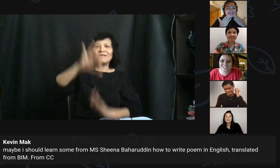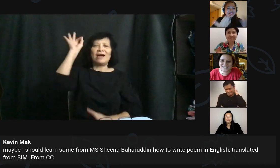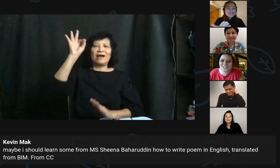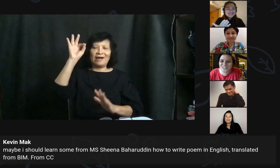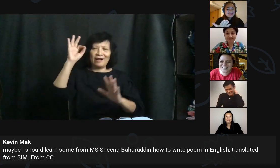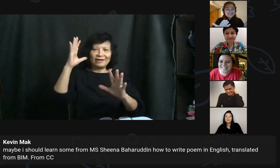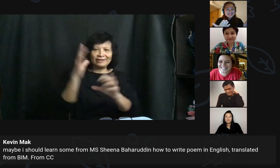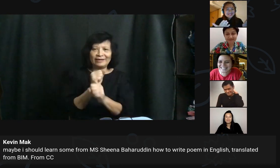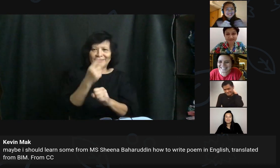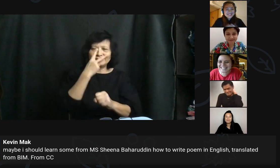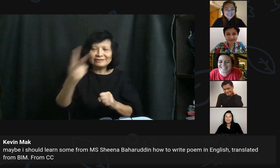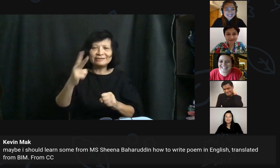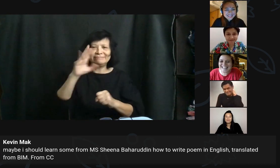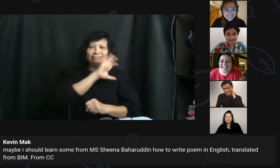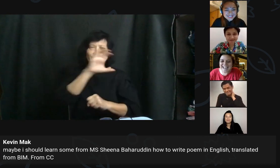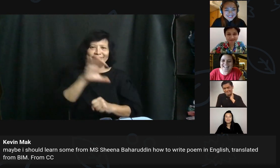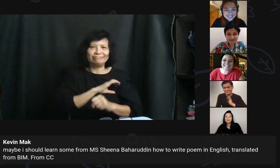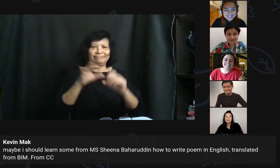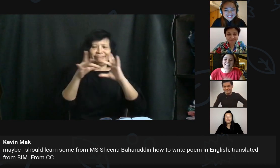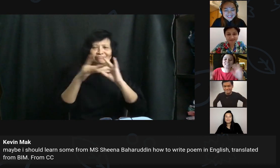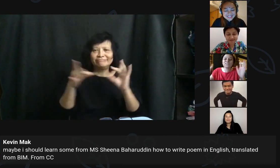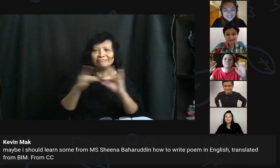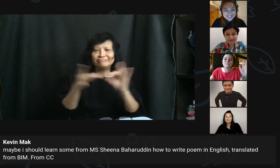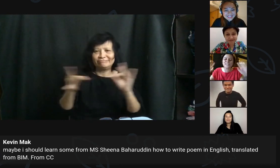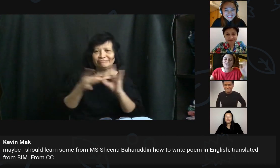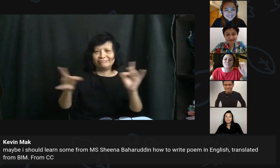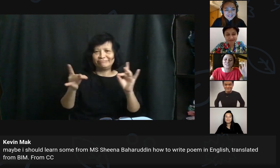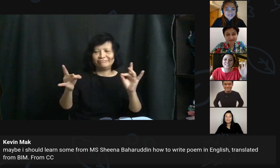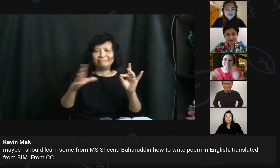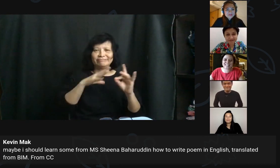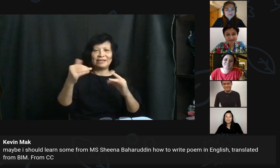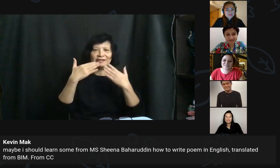and a story and thank you to Malaysia for listening.